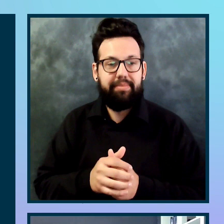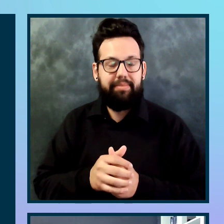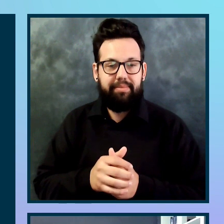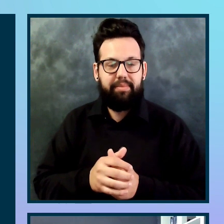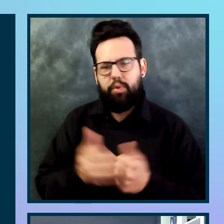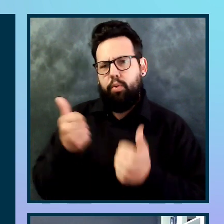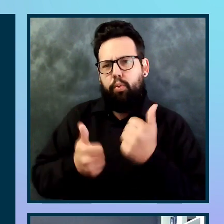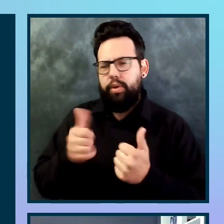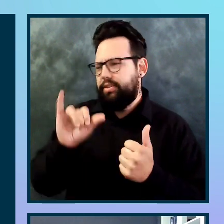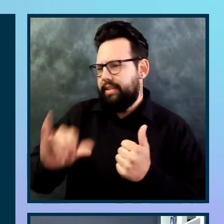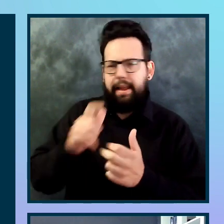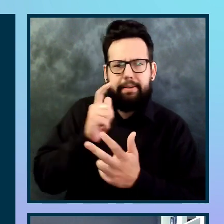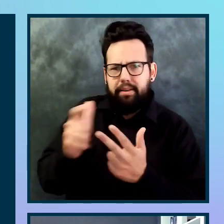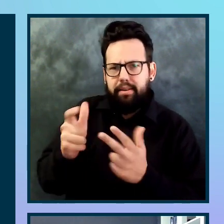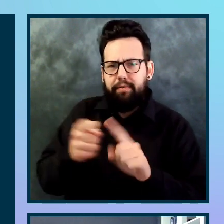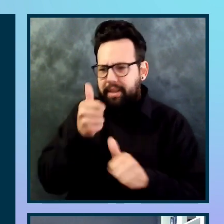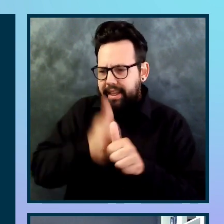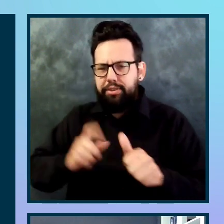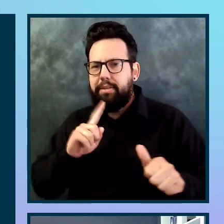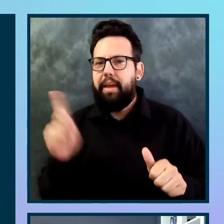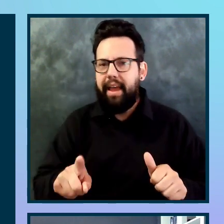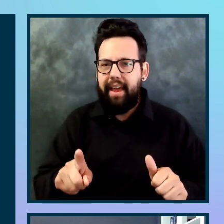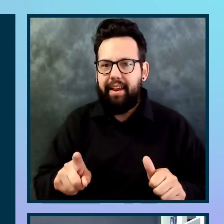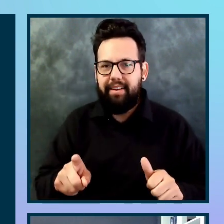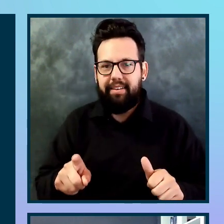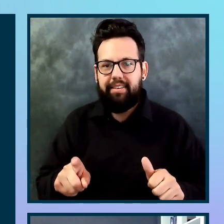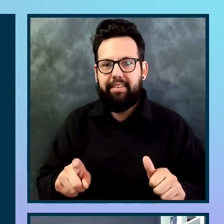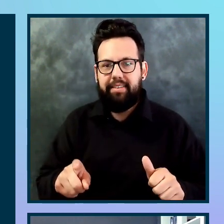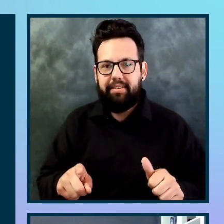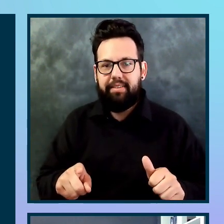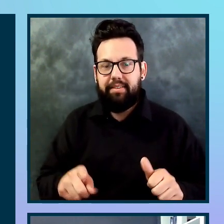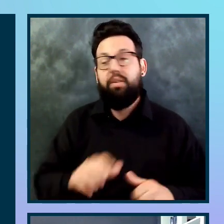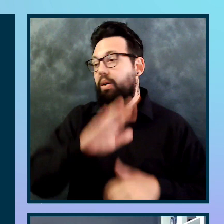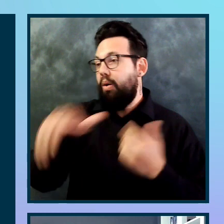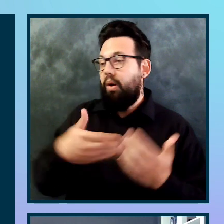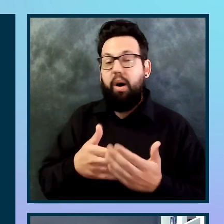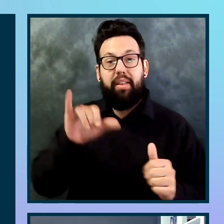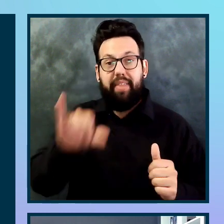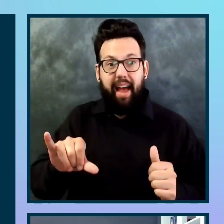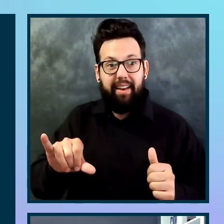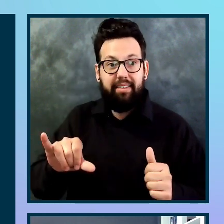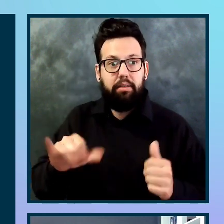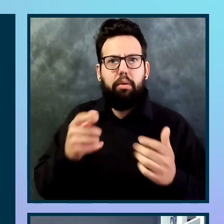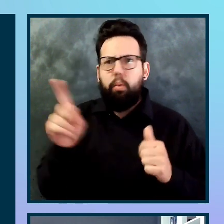and then the search? All of those considerations are not annotated in the visual design that we have on the screen.